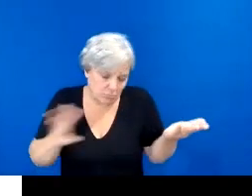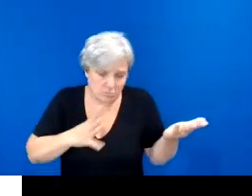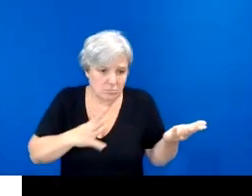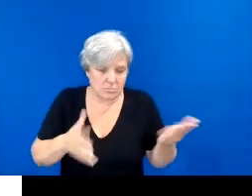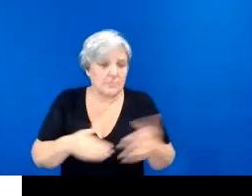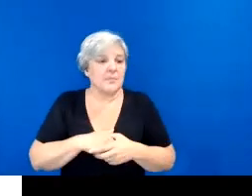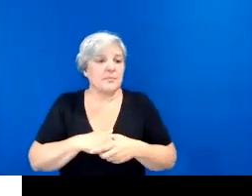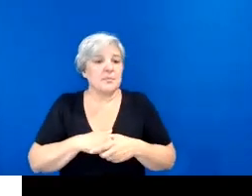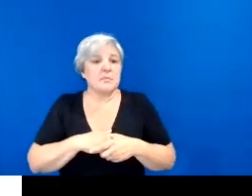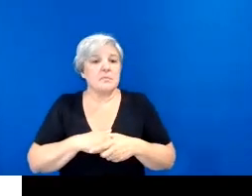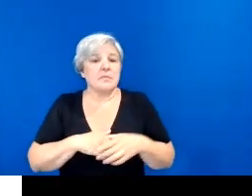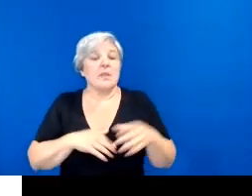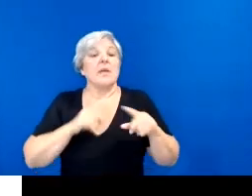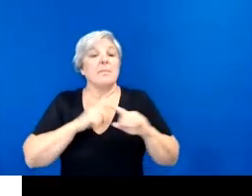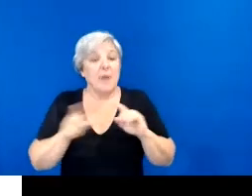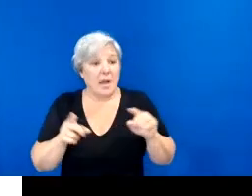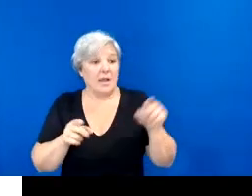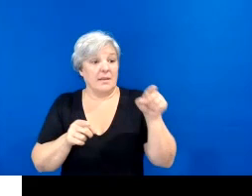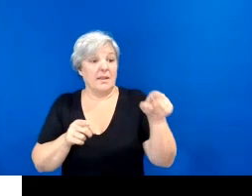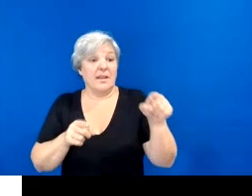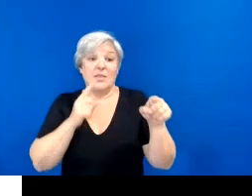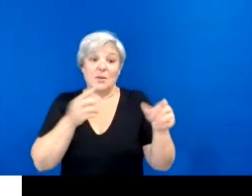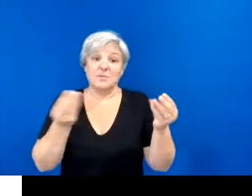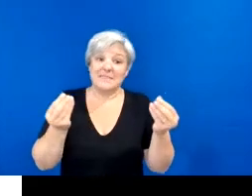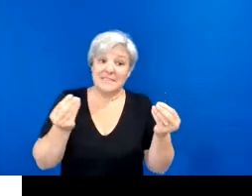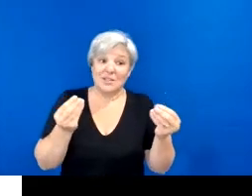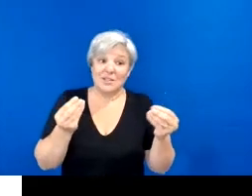By their very nature, these materials are meant to be edited